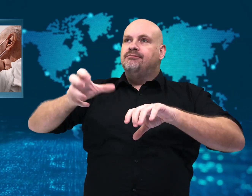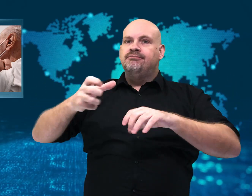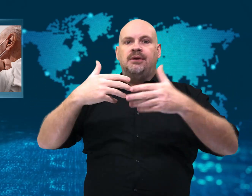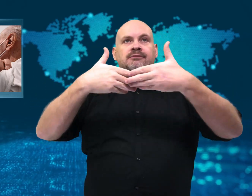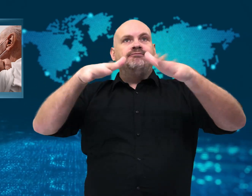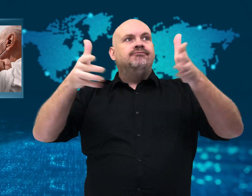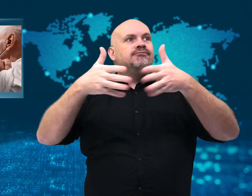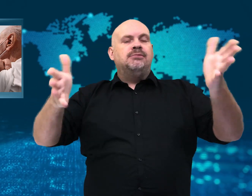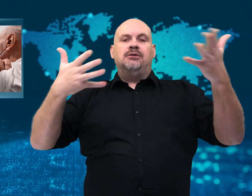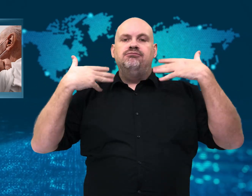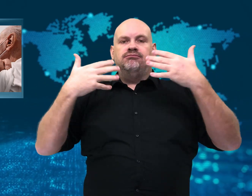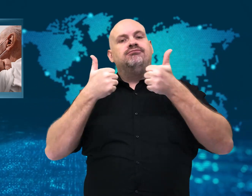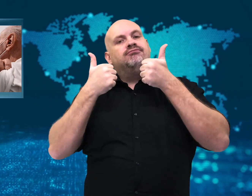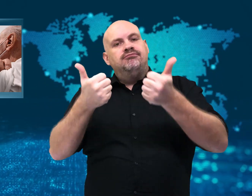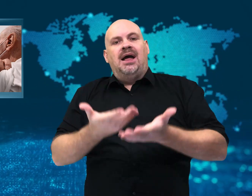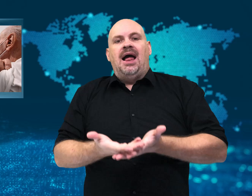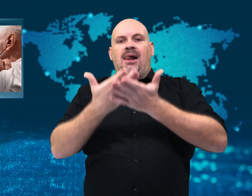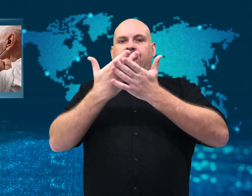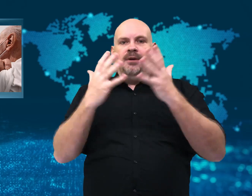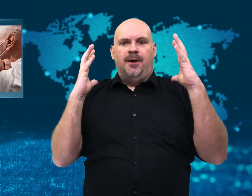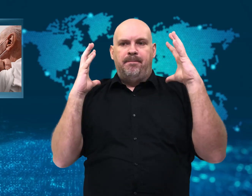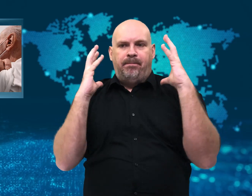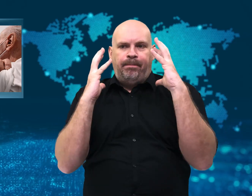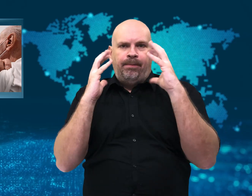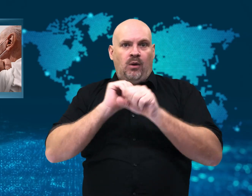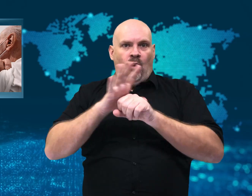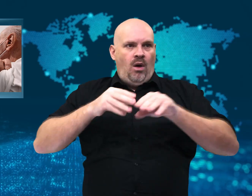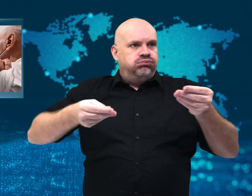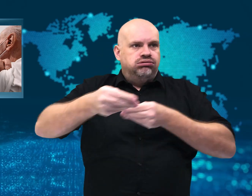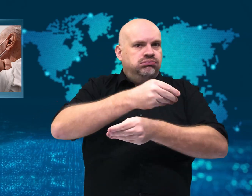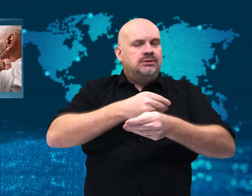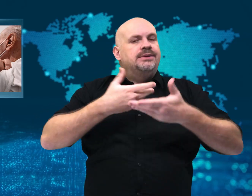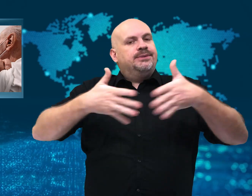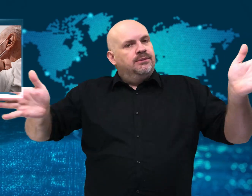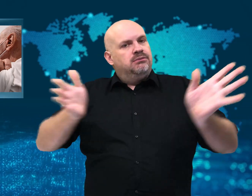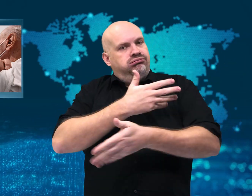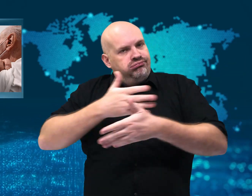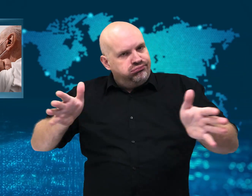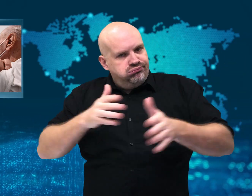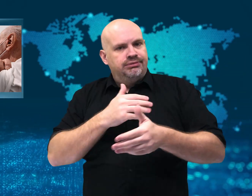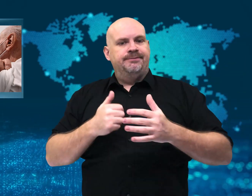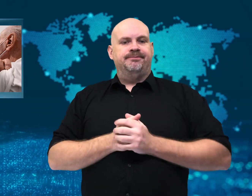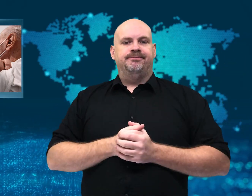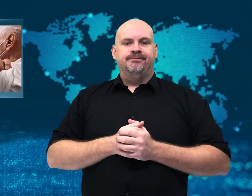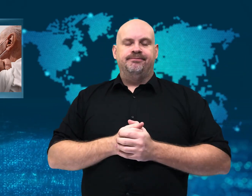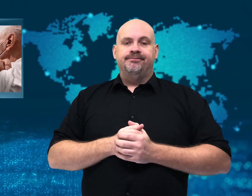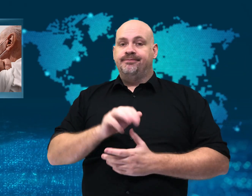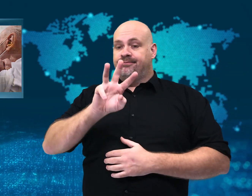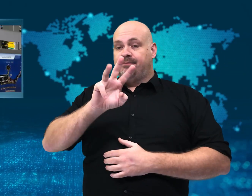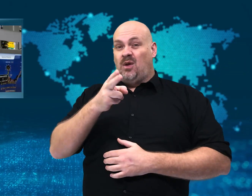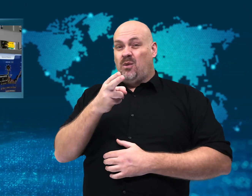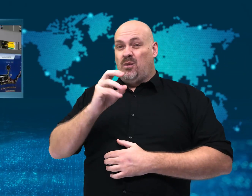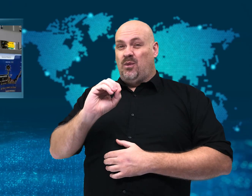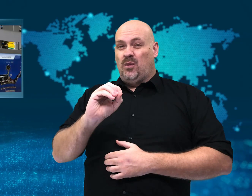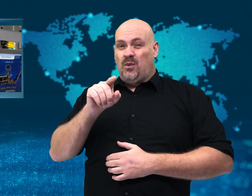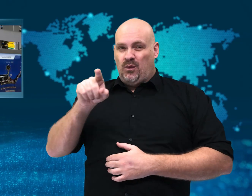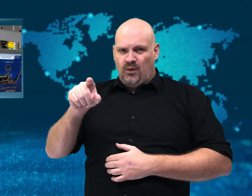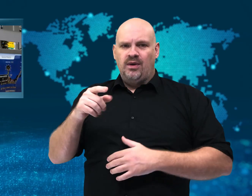WHO also urged countries not to close borders and suggested